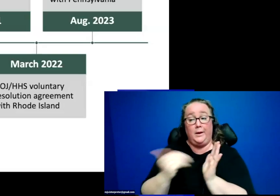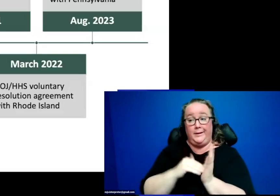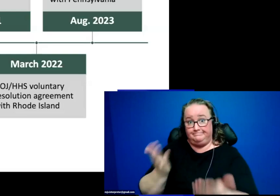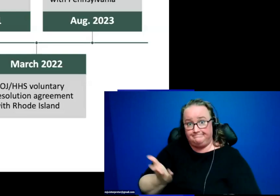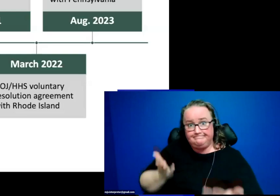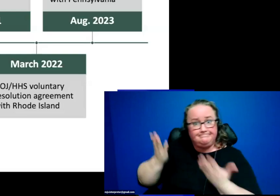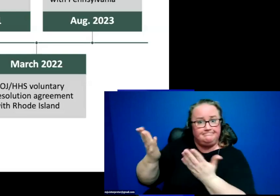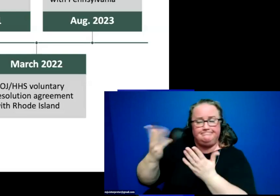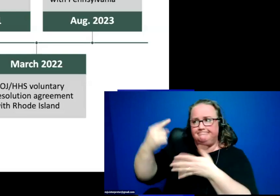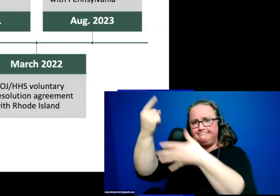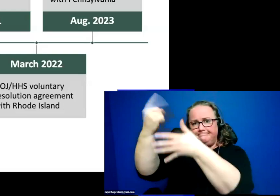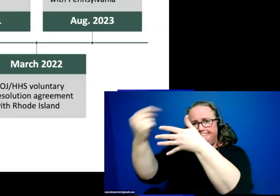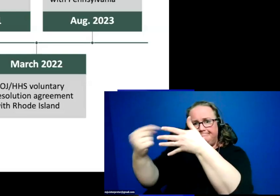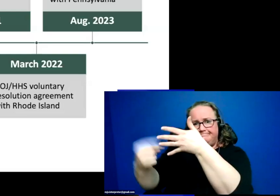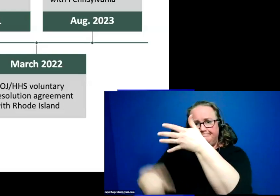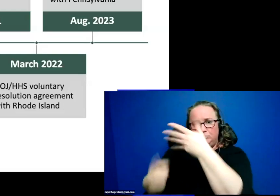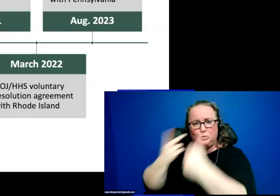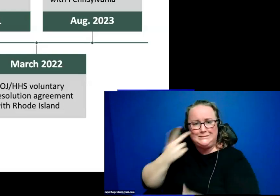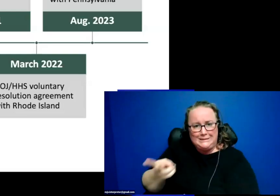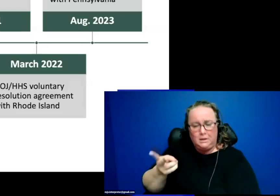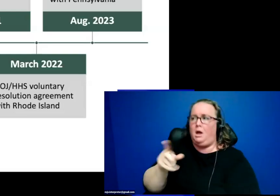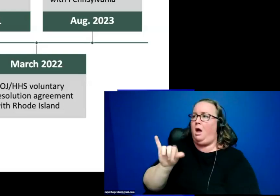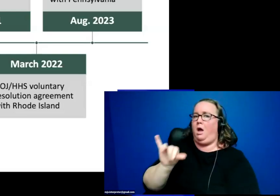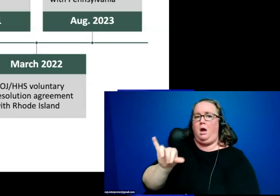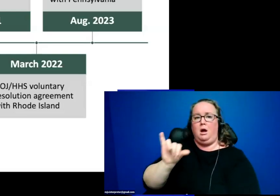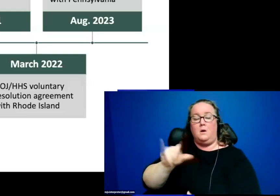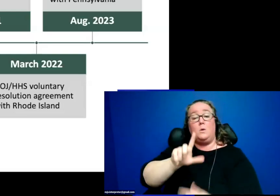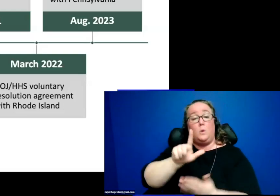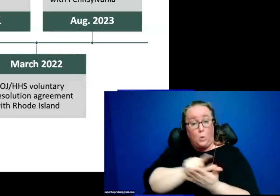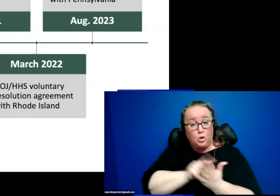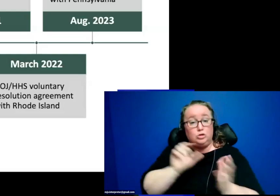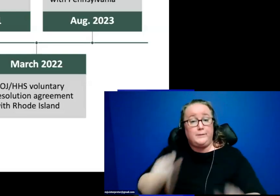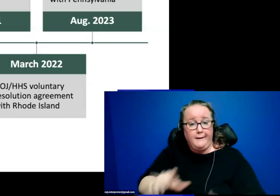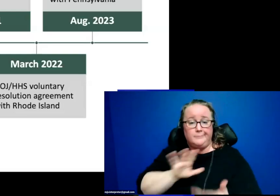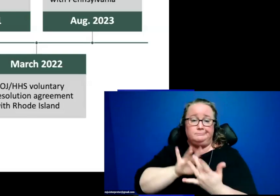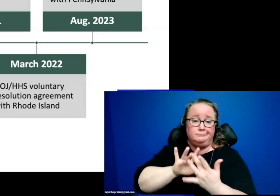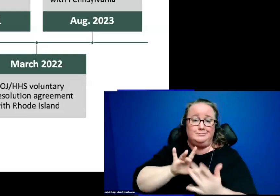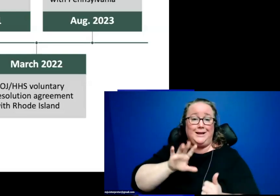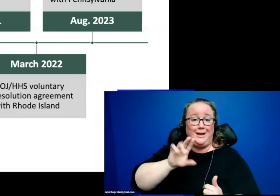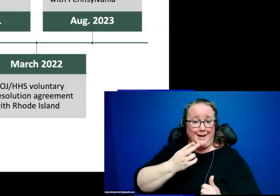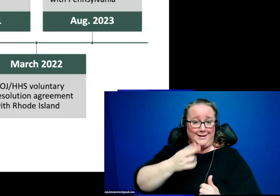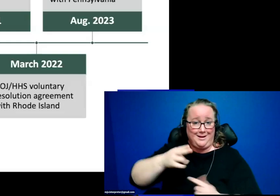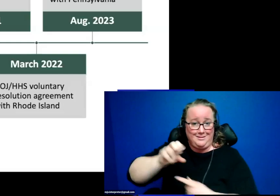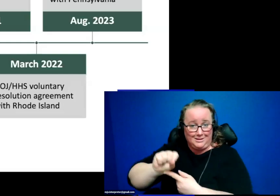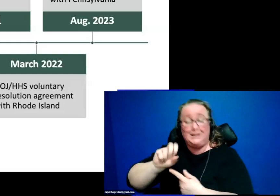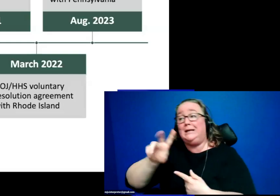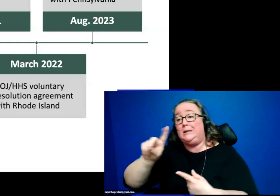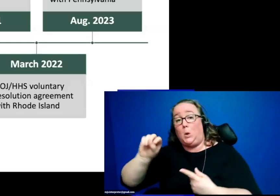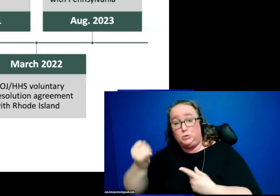demonstrates that lawyers can look to HHS and DOJ as hopeful partners in promoting